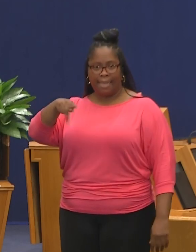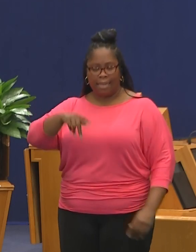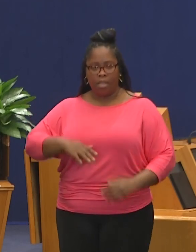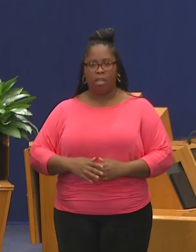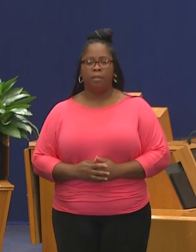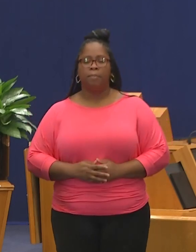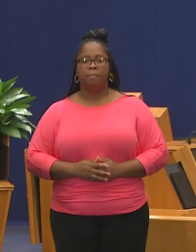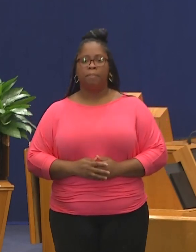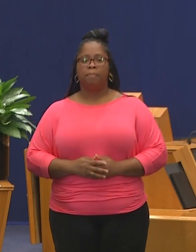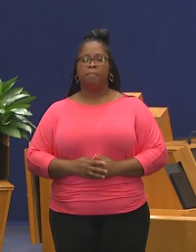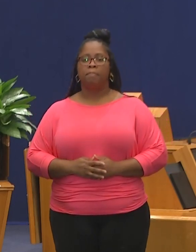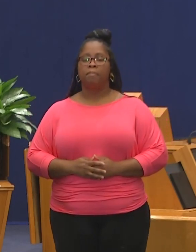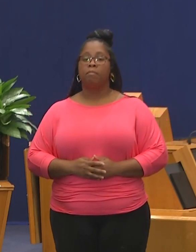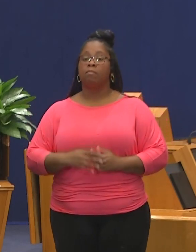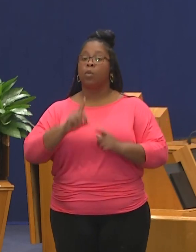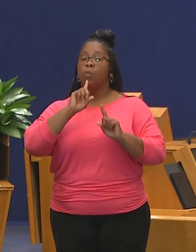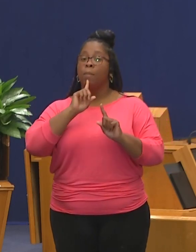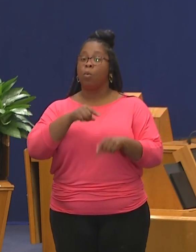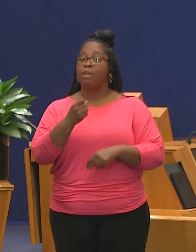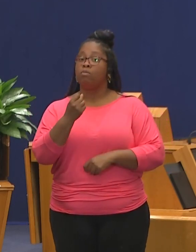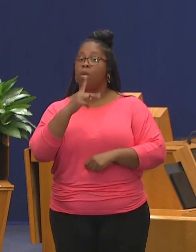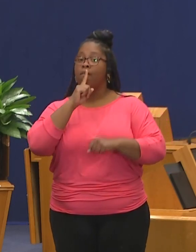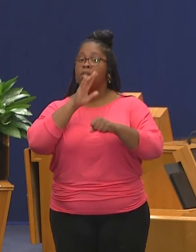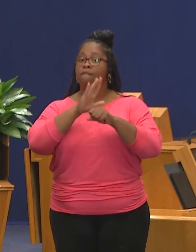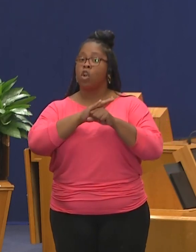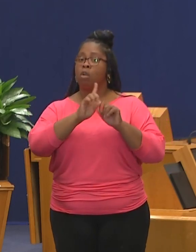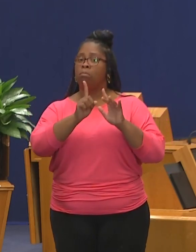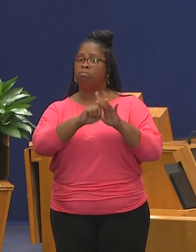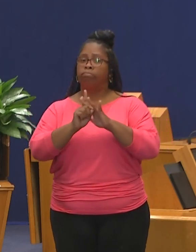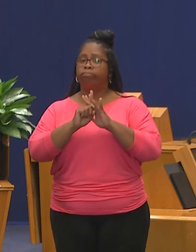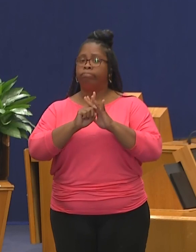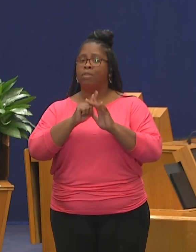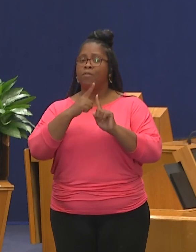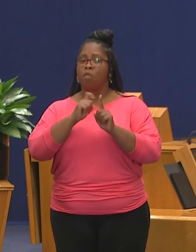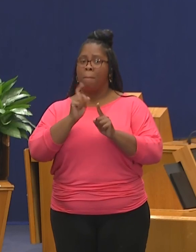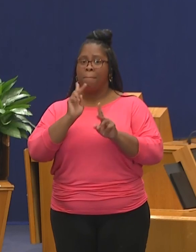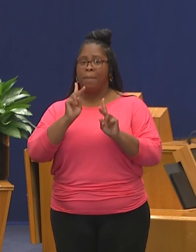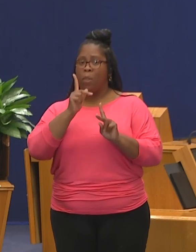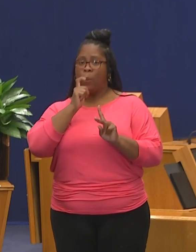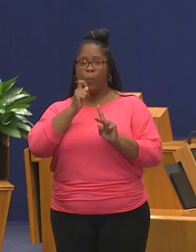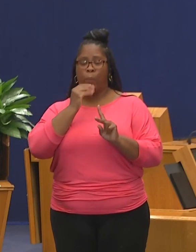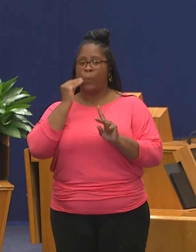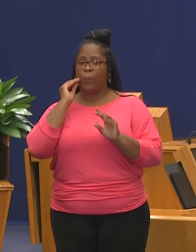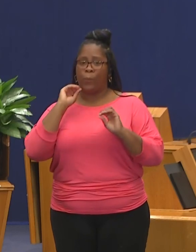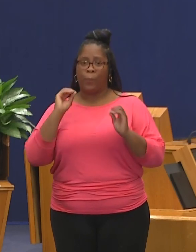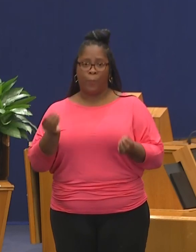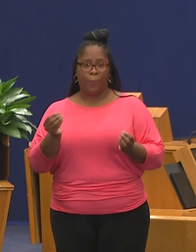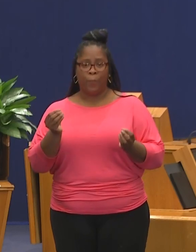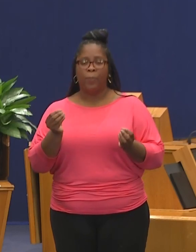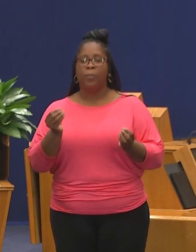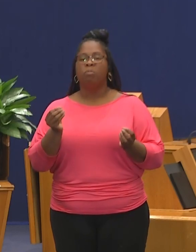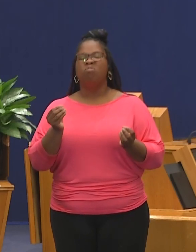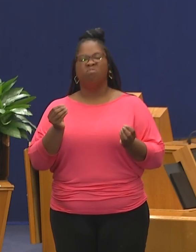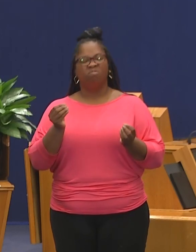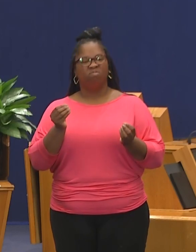REPORTED BY THE CITYF PASADENA. WE'RE ALSO REPORTING 12 CONFIRMED CASES AMONGST PEOPLE